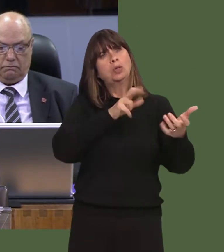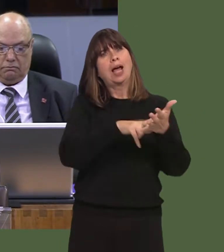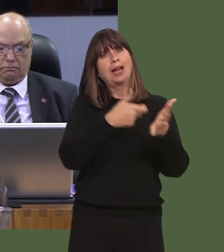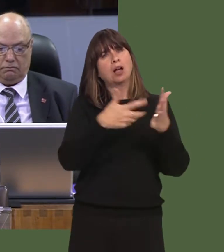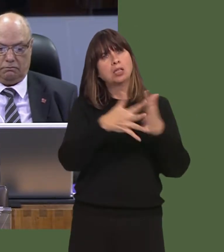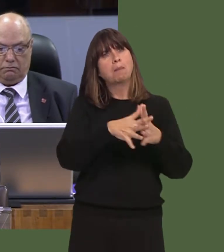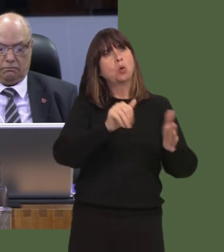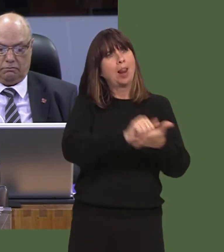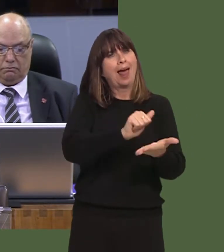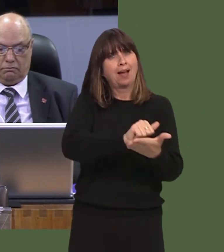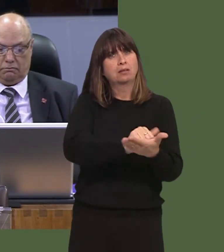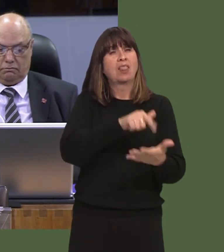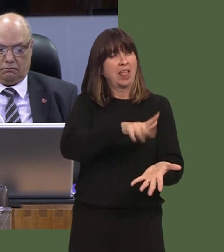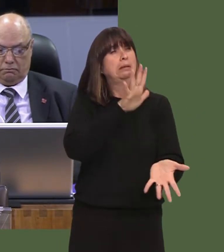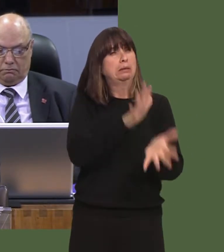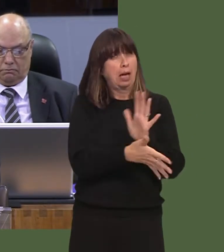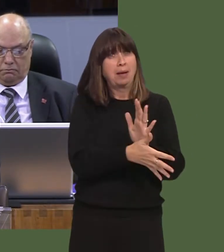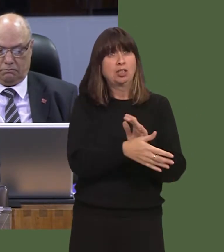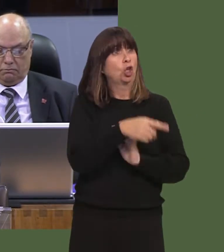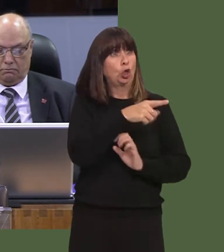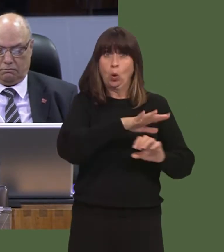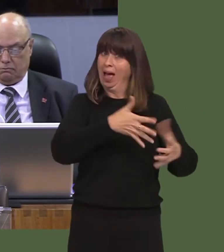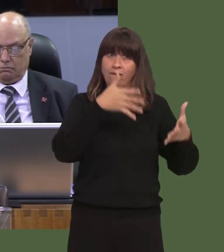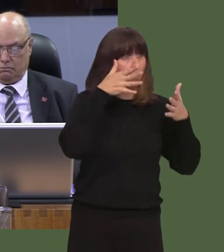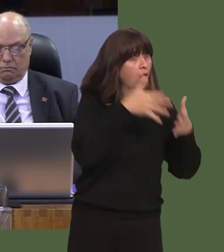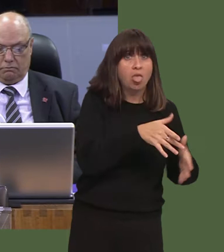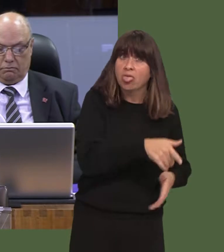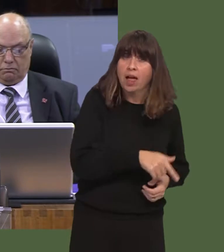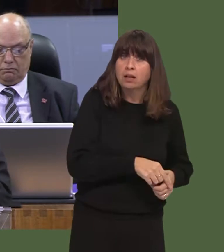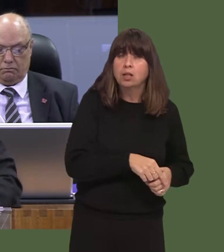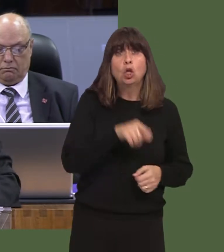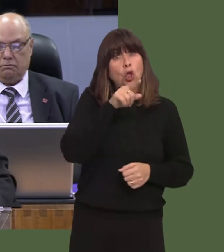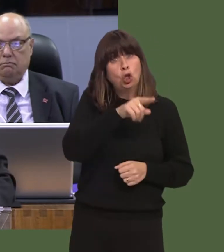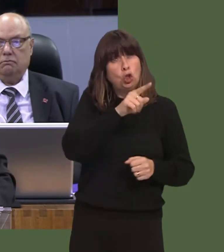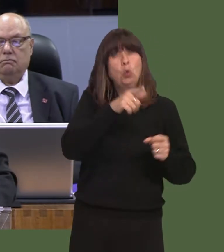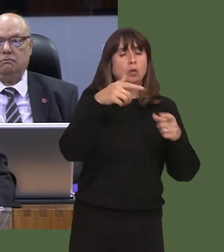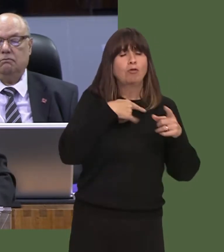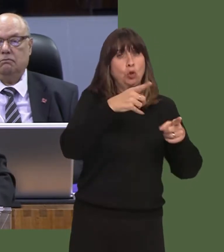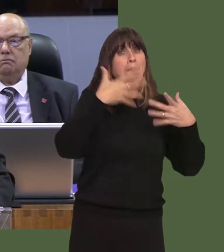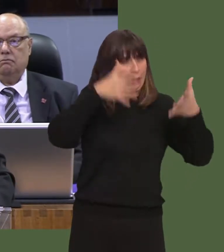actually harms the rural economy, your Government and NRW should be focusing on what it can